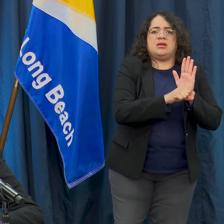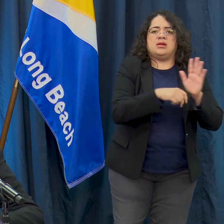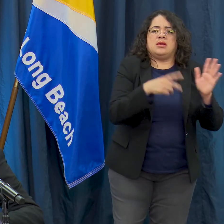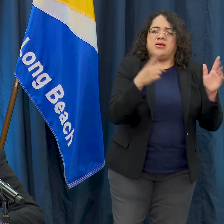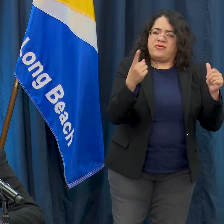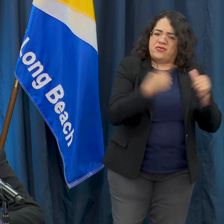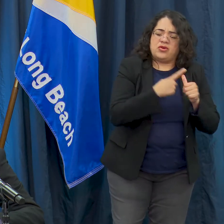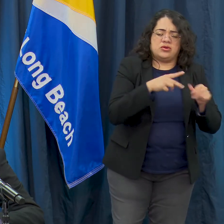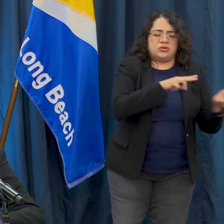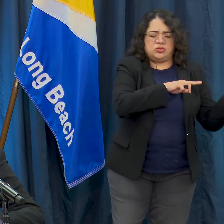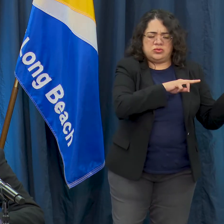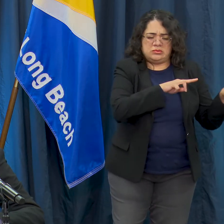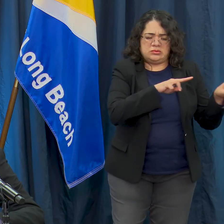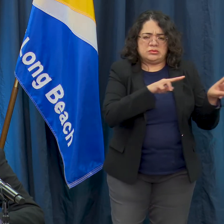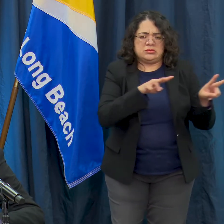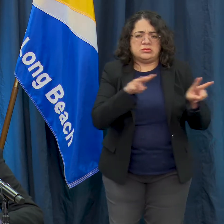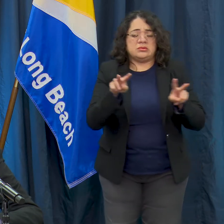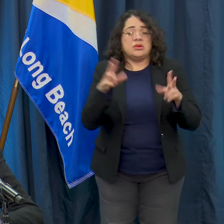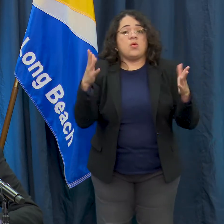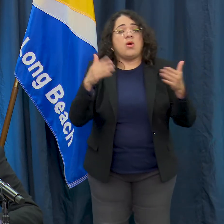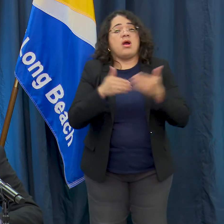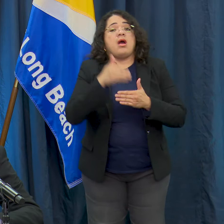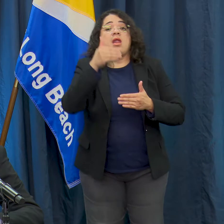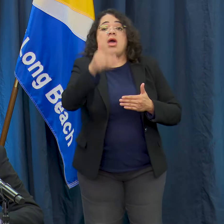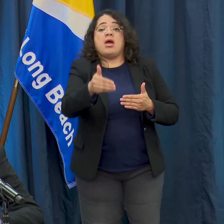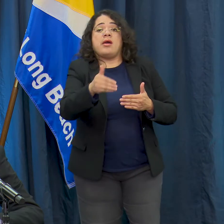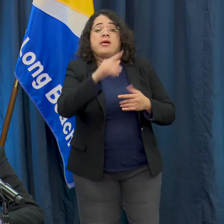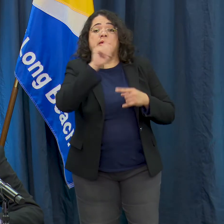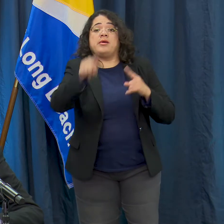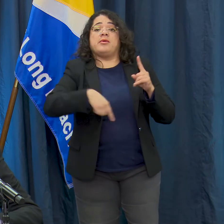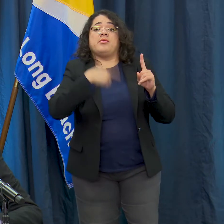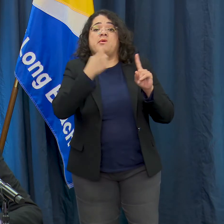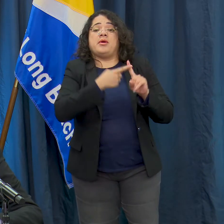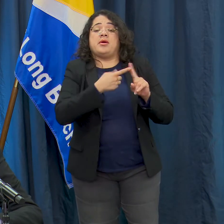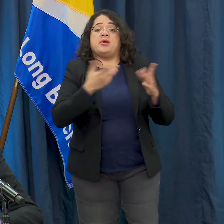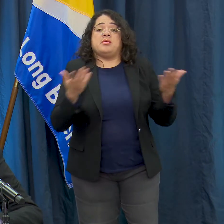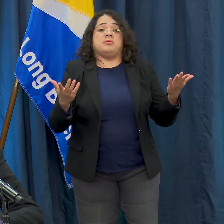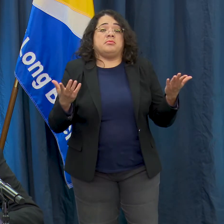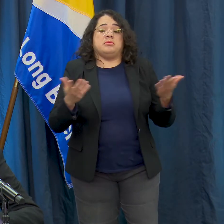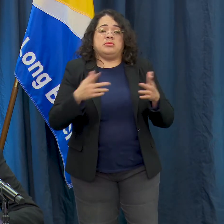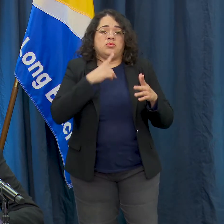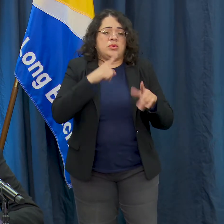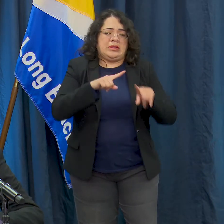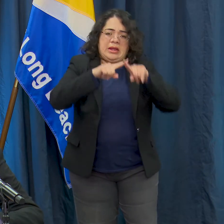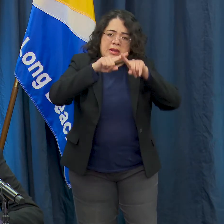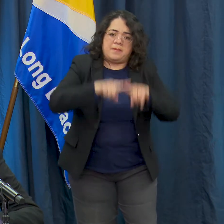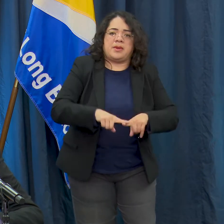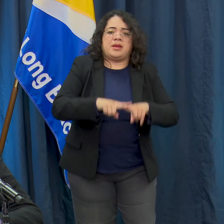what opens up next and when it's open that's completely dependent on the